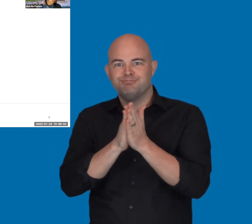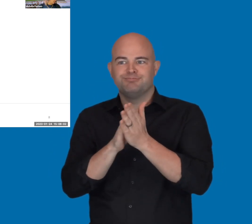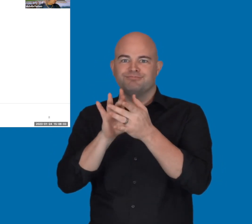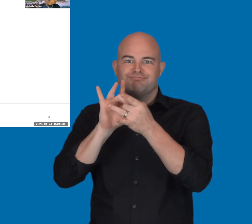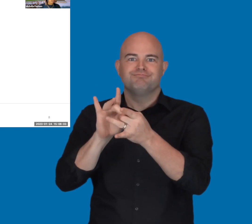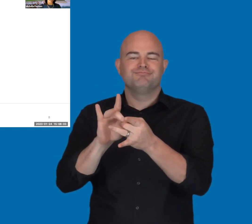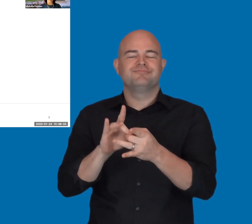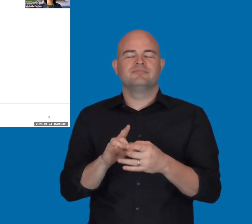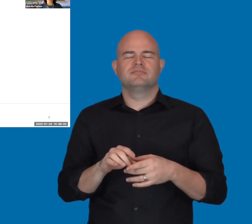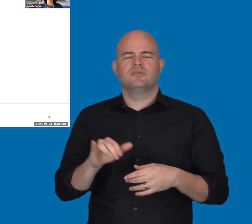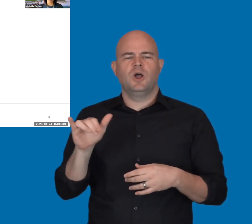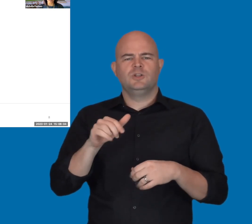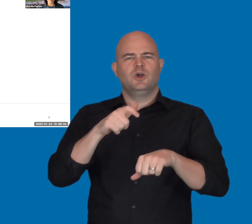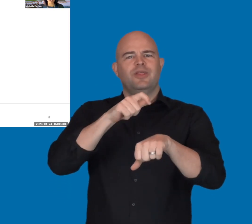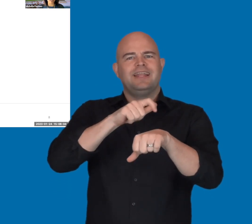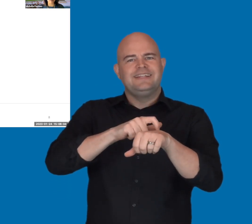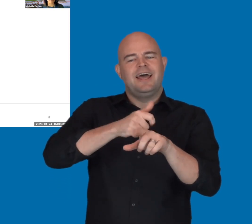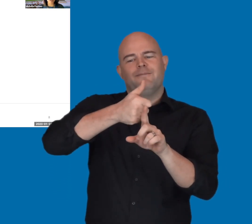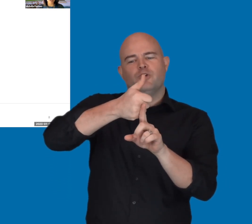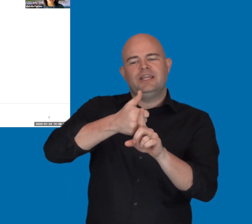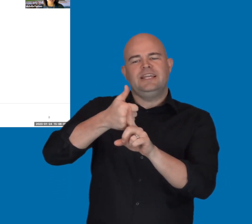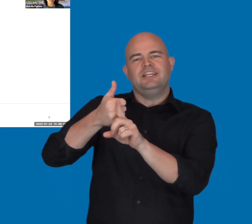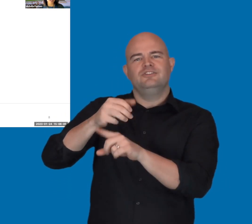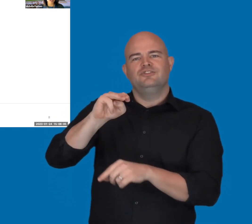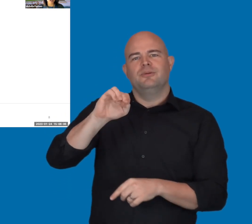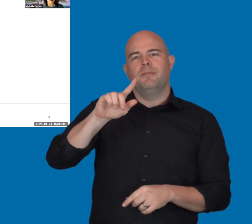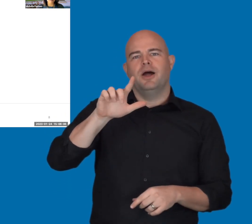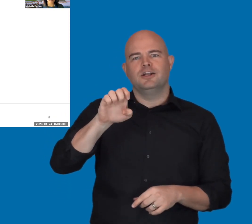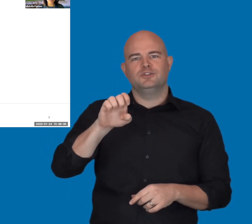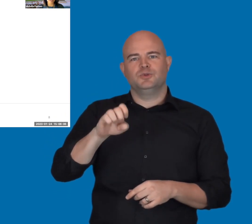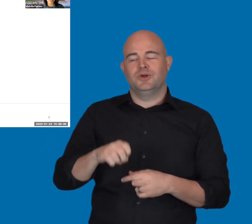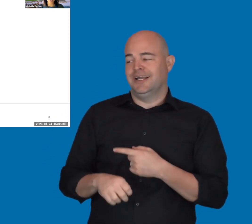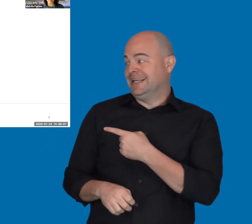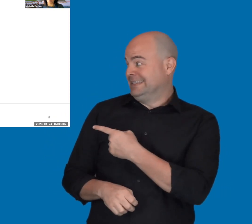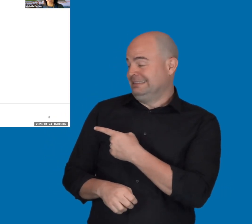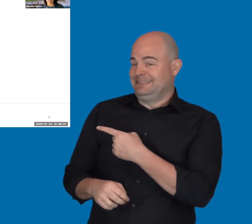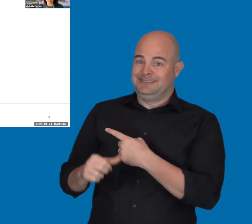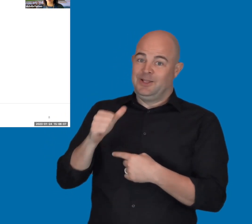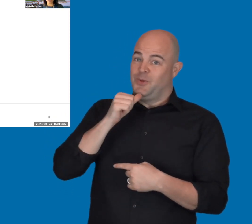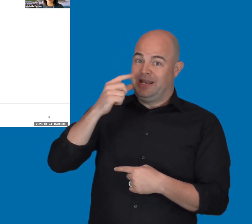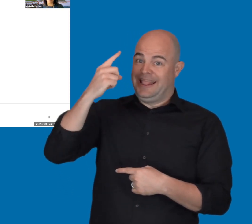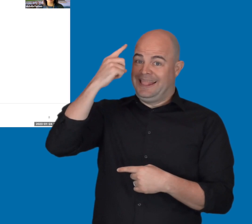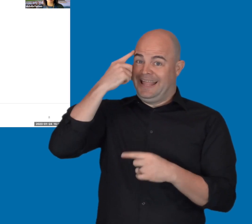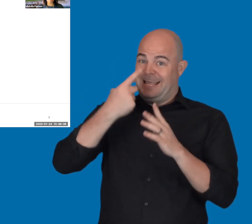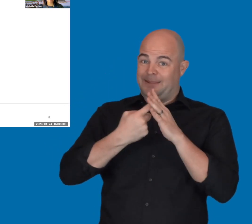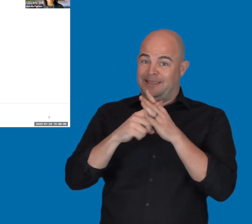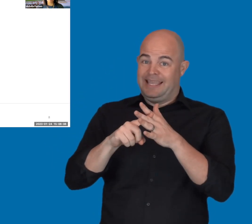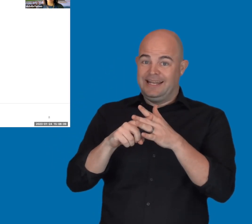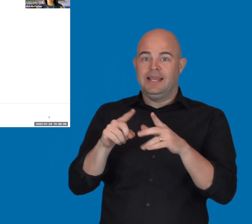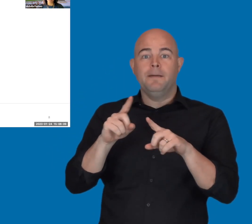and we didn't have a lot of people on campus. But we did try. You know, we wanted to make that engagement.